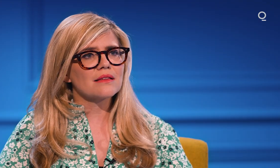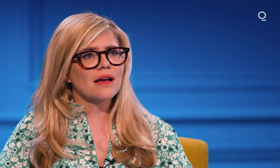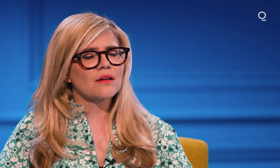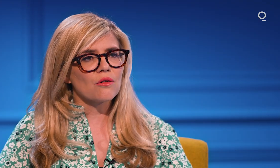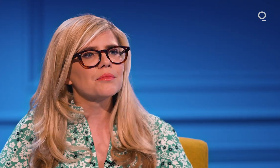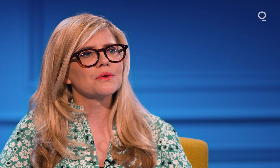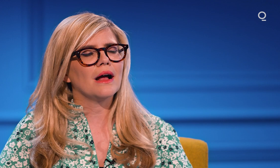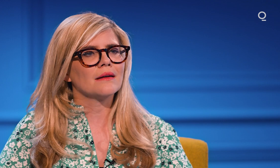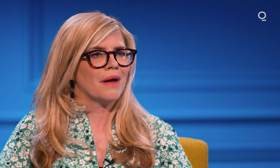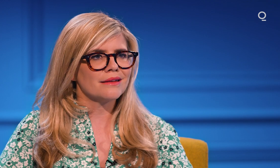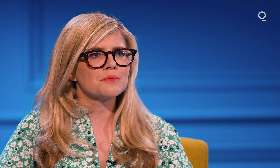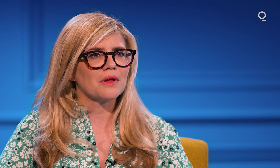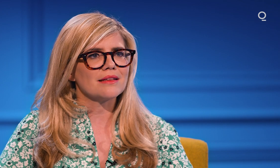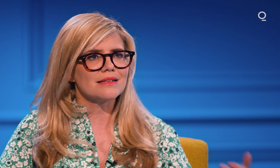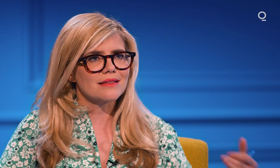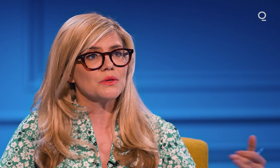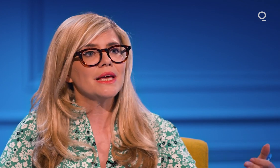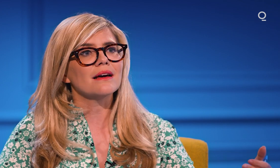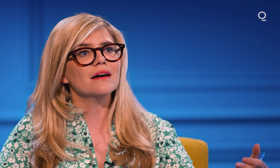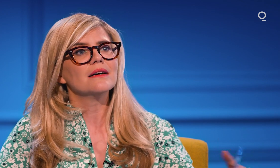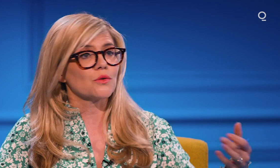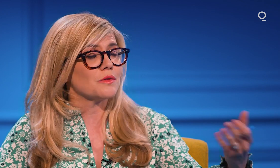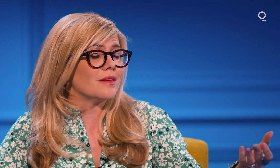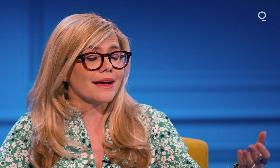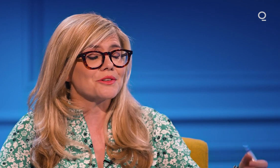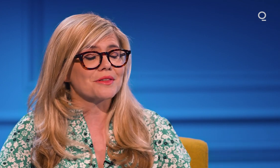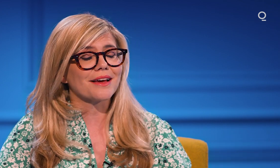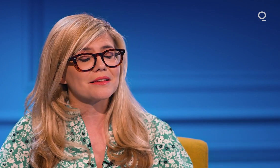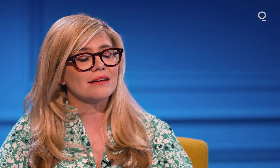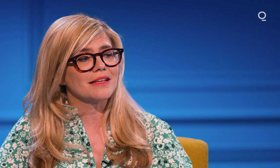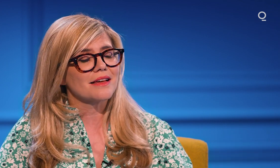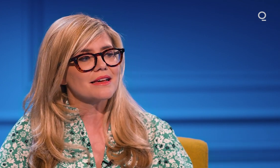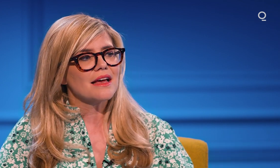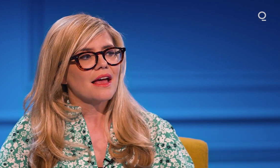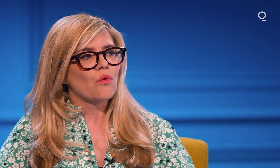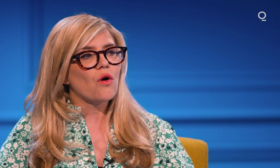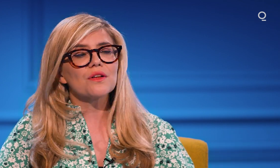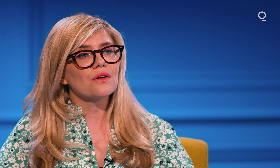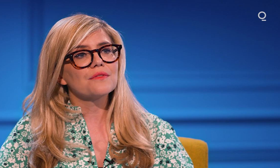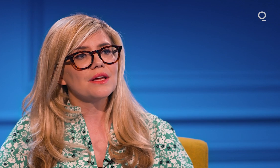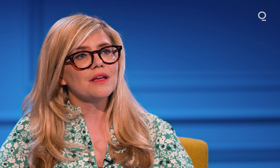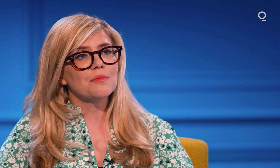as horrible and unpalatable as it is to hear, or to say, I should say, certainly in this was a lot of the,